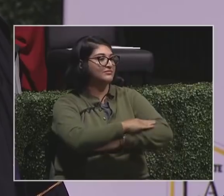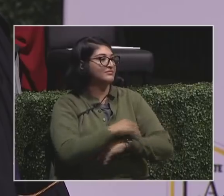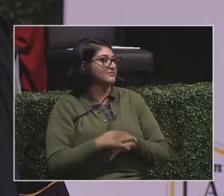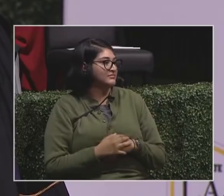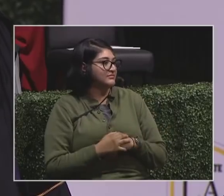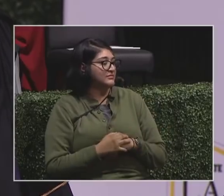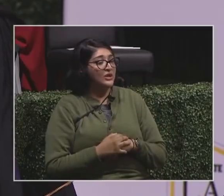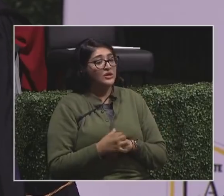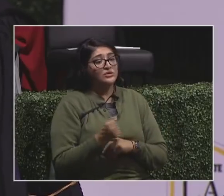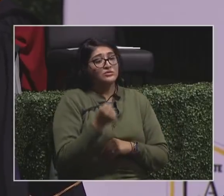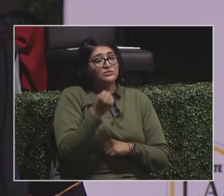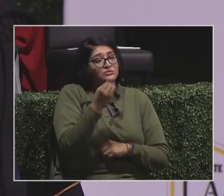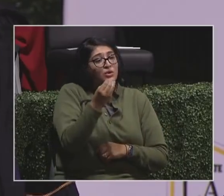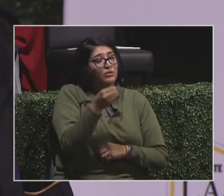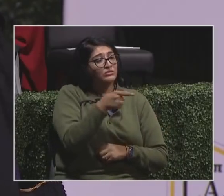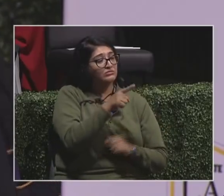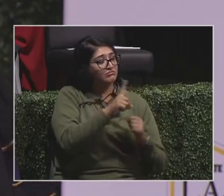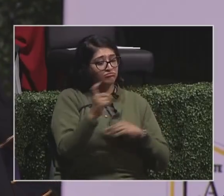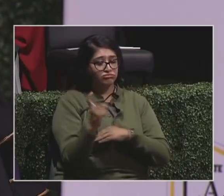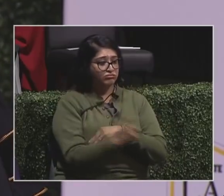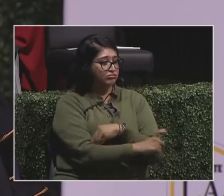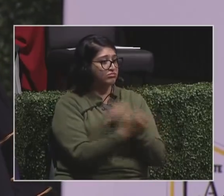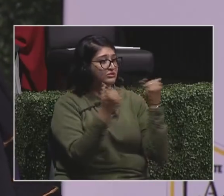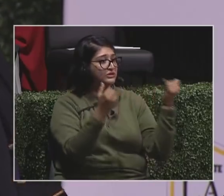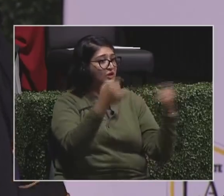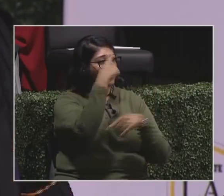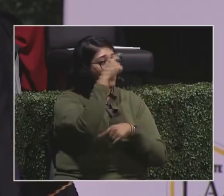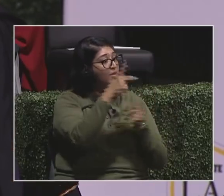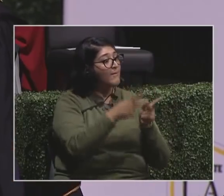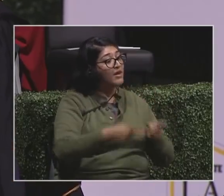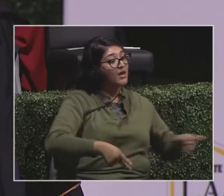WHEREVER YOU WILL LIVE AND WORK, THE PEOPLE IN THOSE PLACES CAN LOOK FORWARD TO AN EVEN BETTER FUTURE BECAUSE OF YOU.